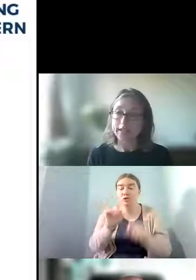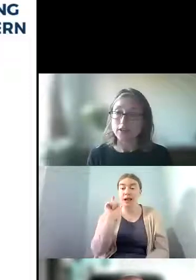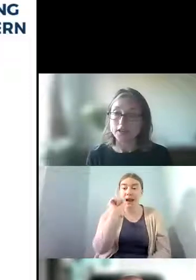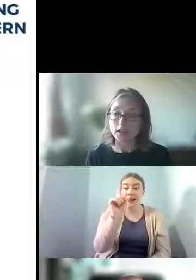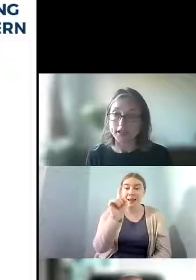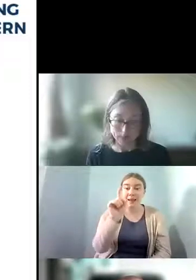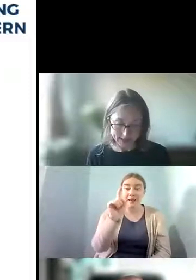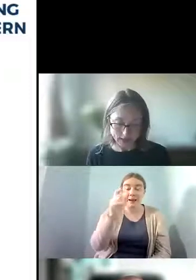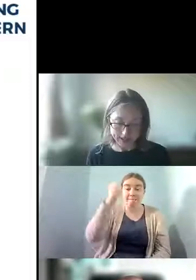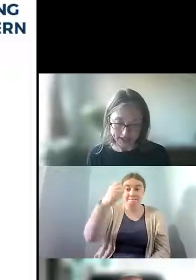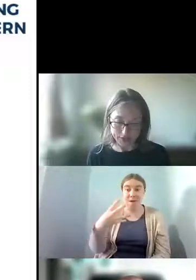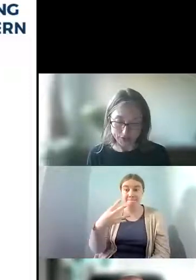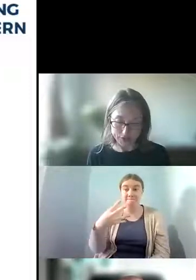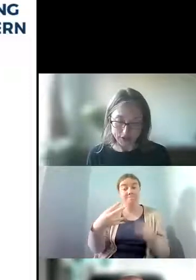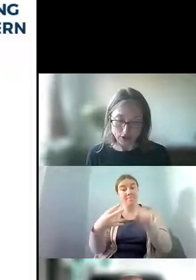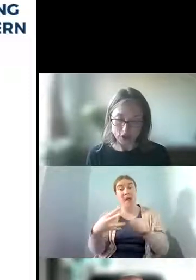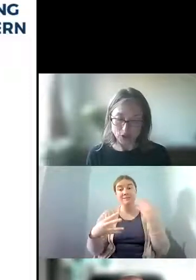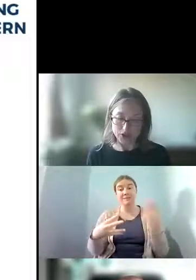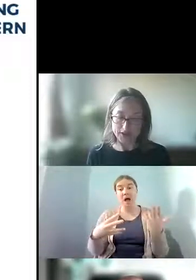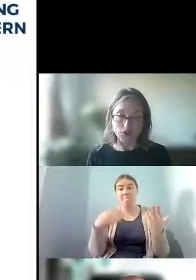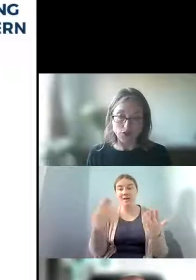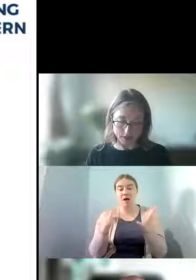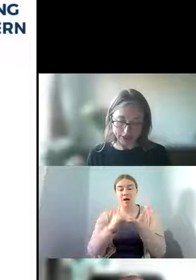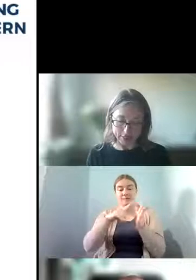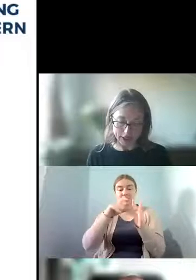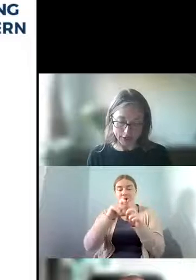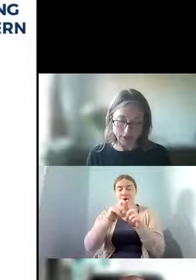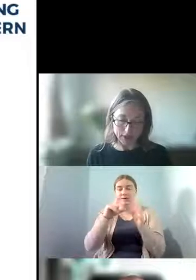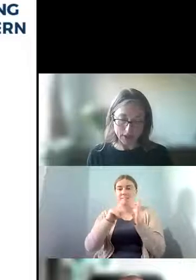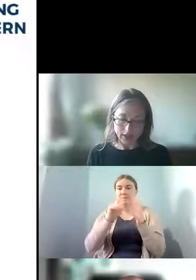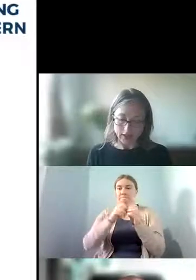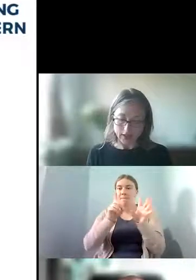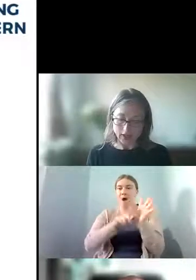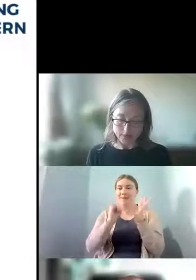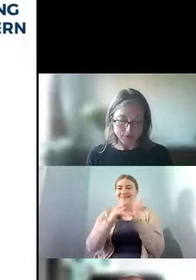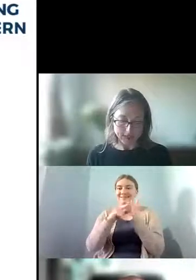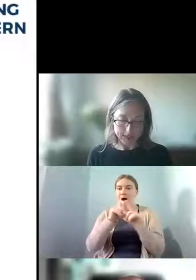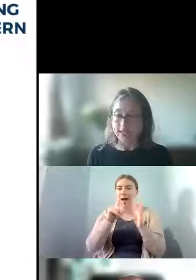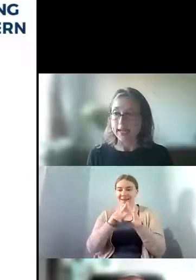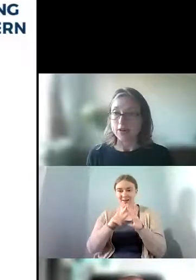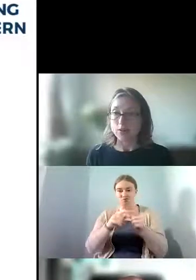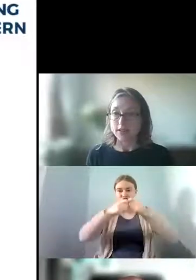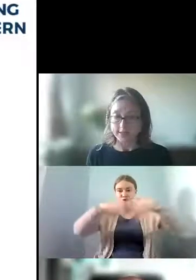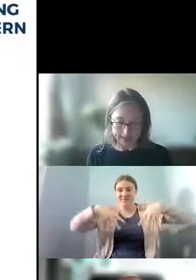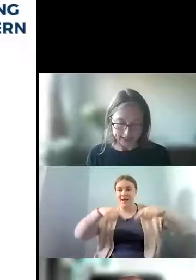on the side by side mode option in the drop down menu and you will see a tick once it's selected